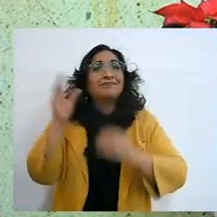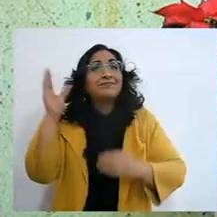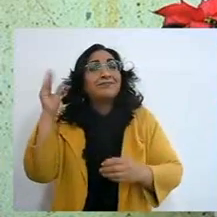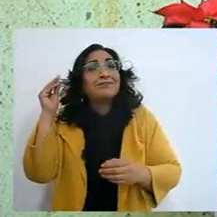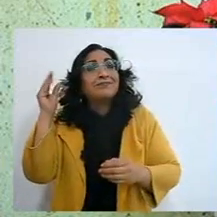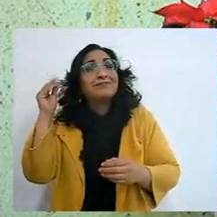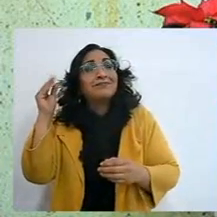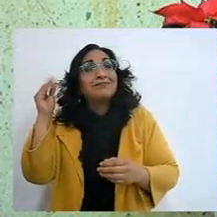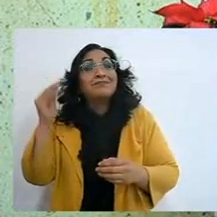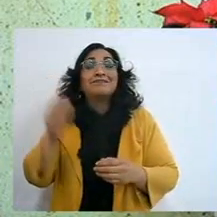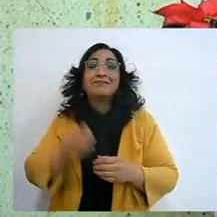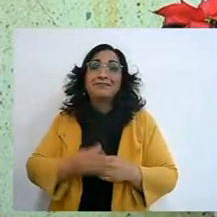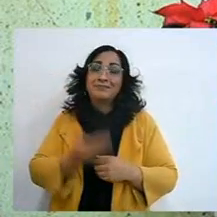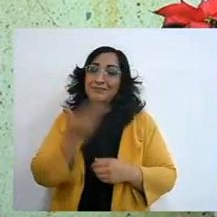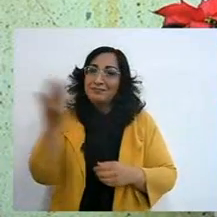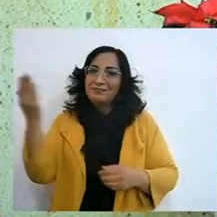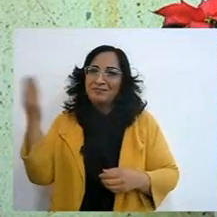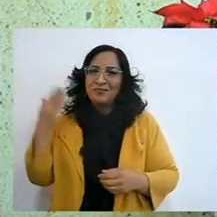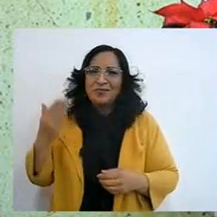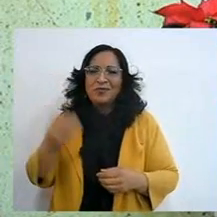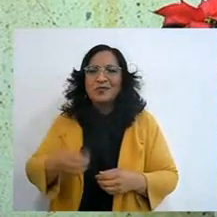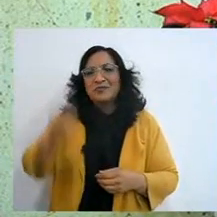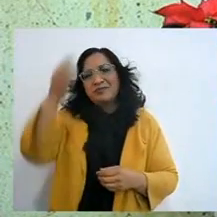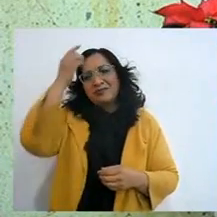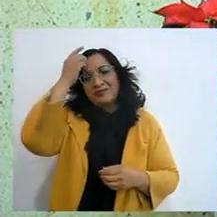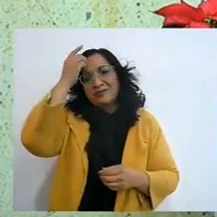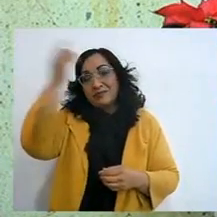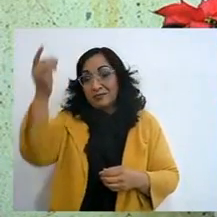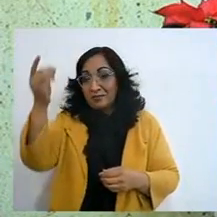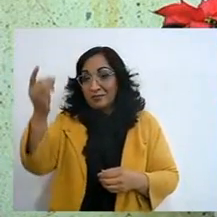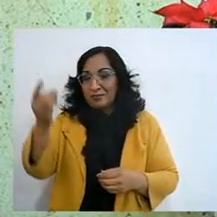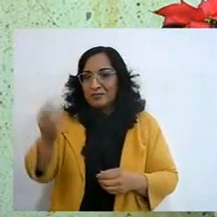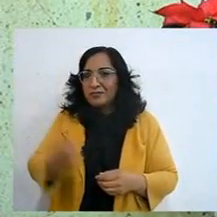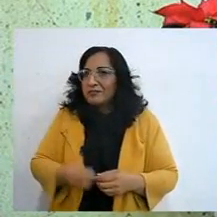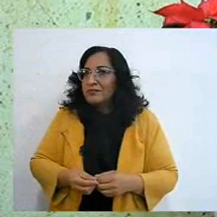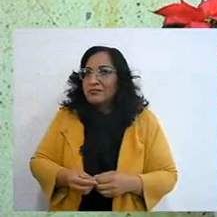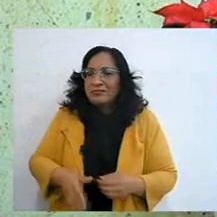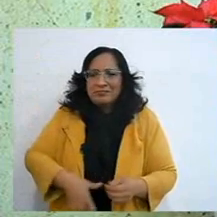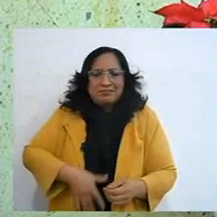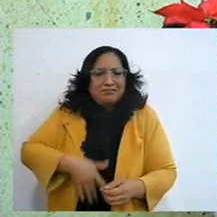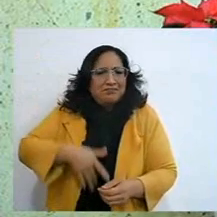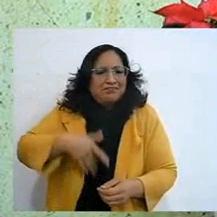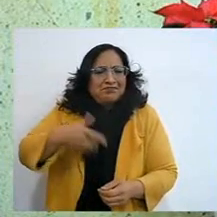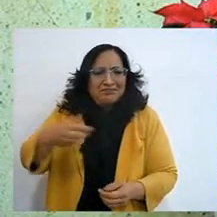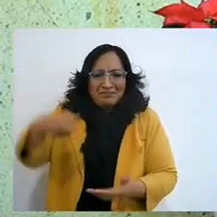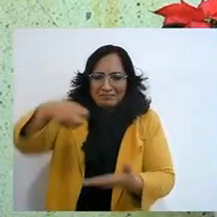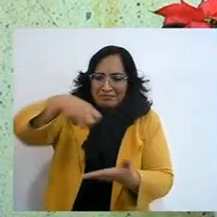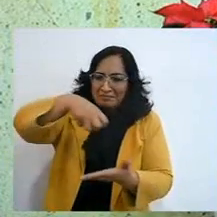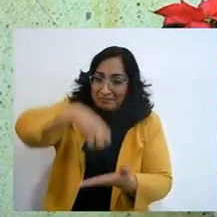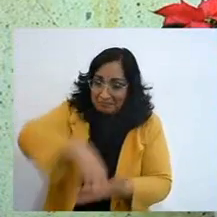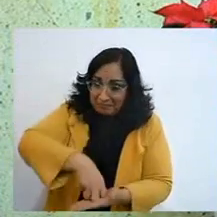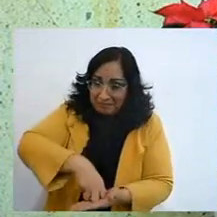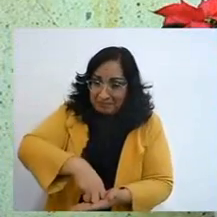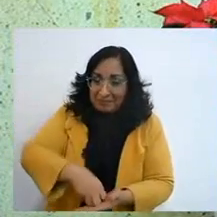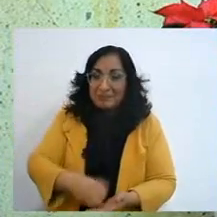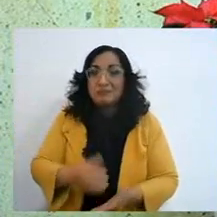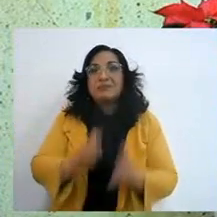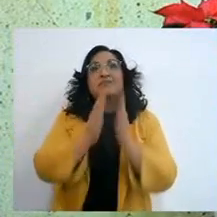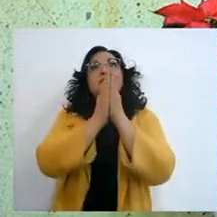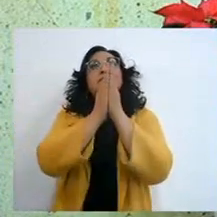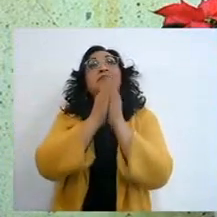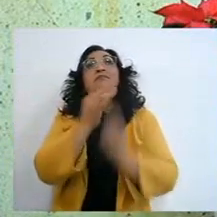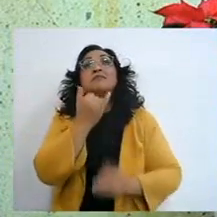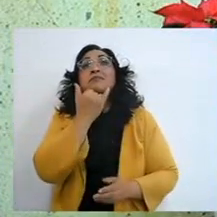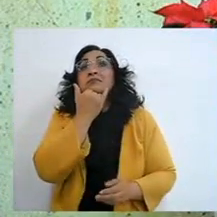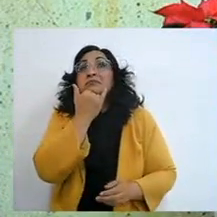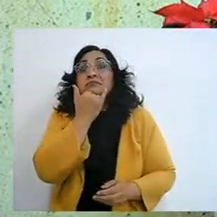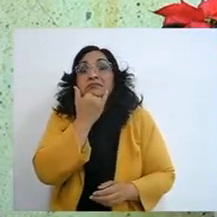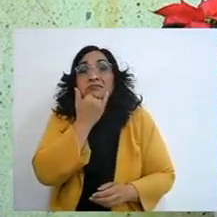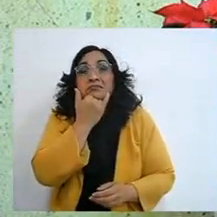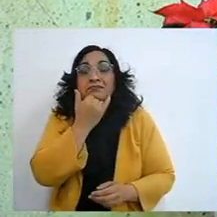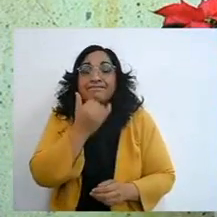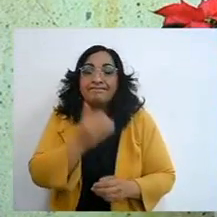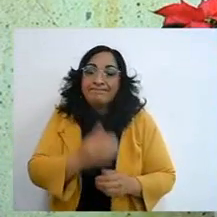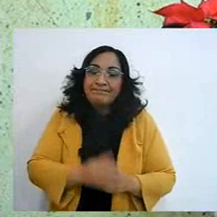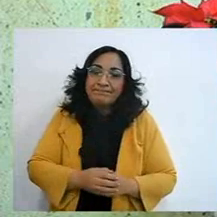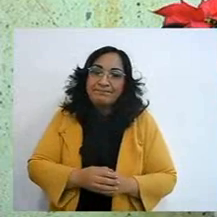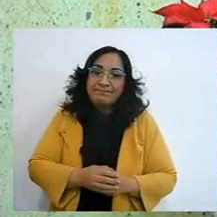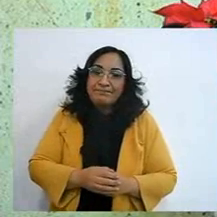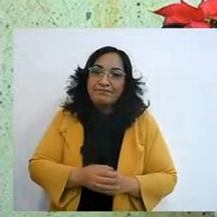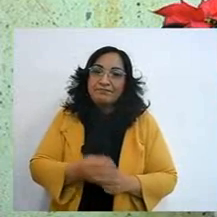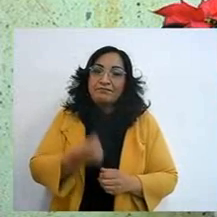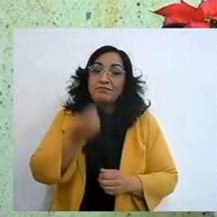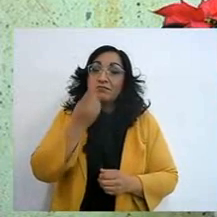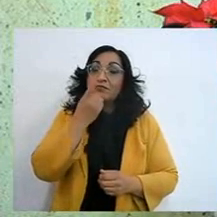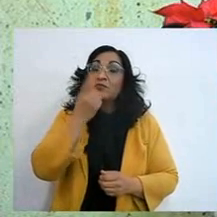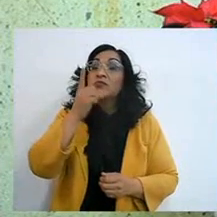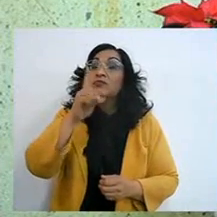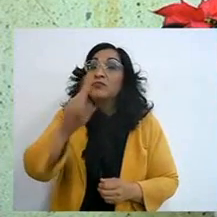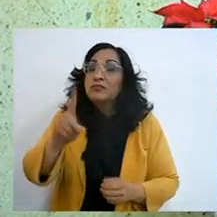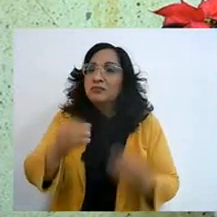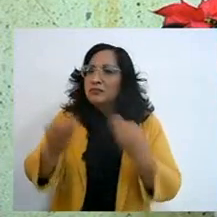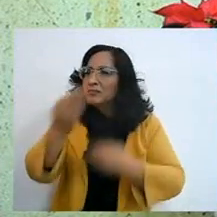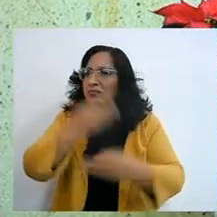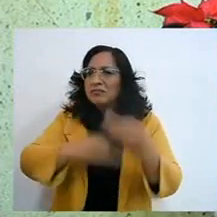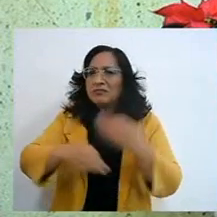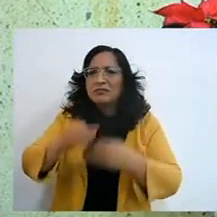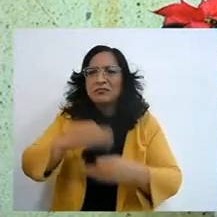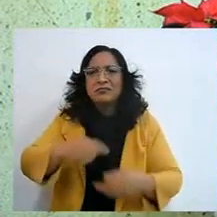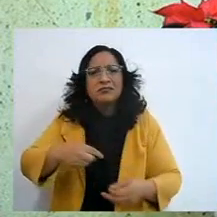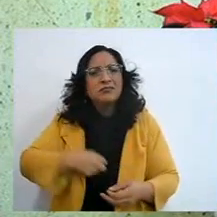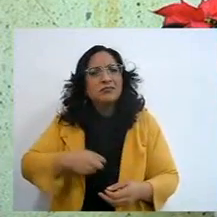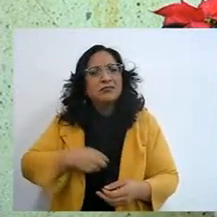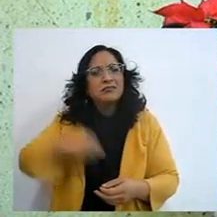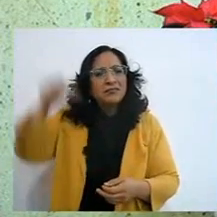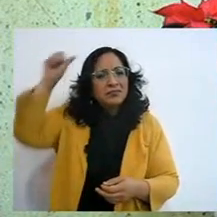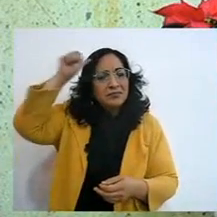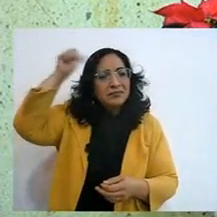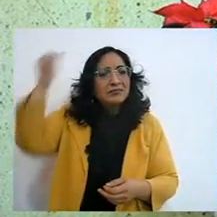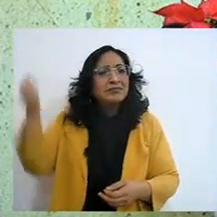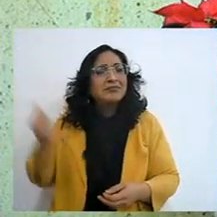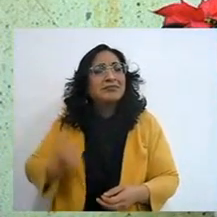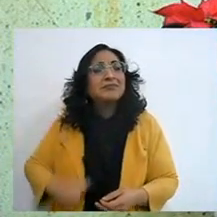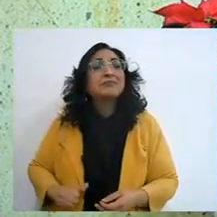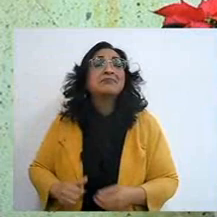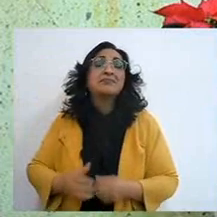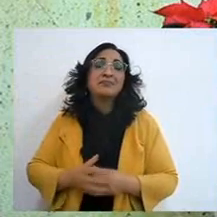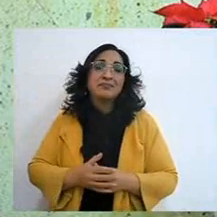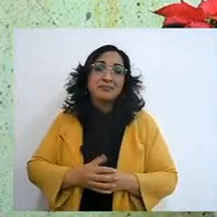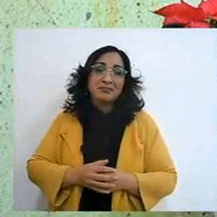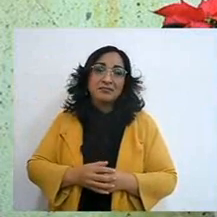the Lord convicted me, I fell to my knees, asked for forgiveness, confessed all my sins, and